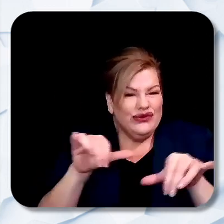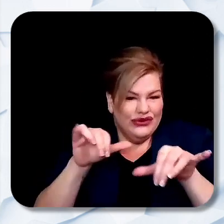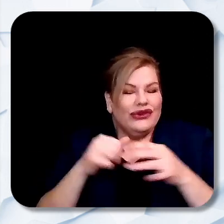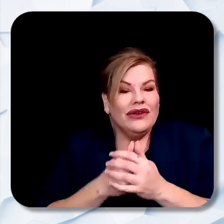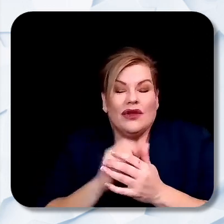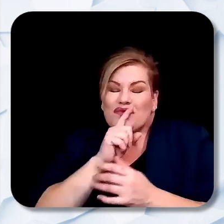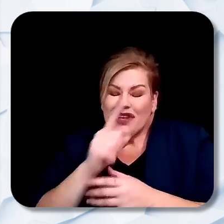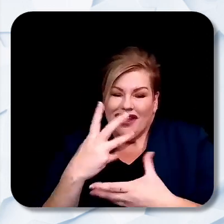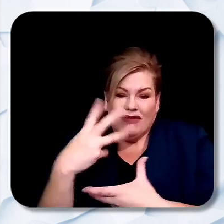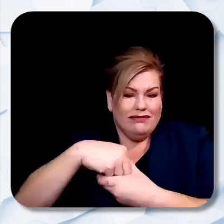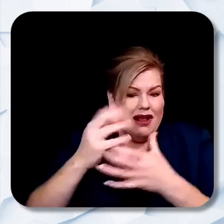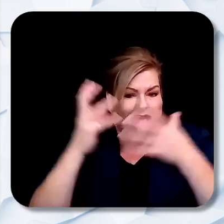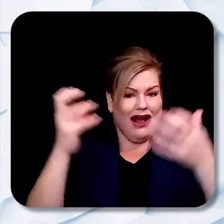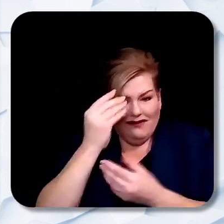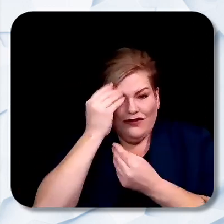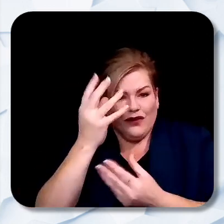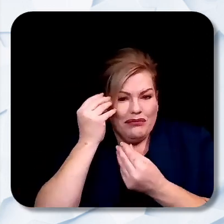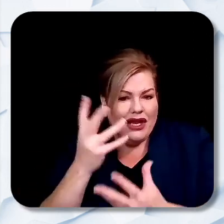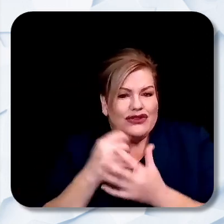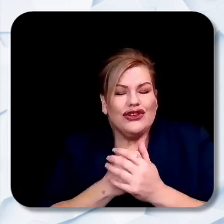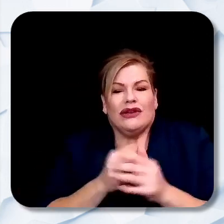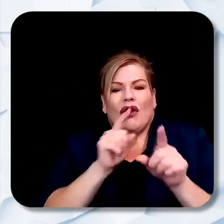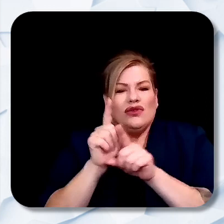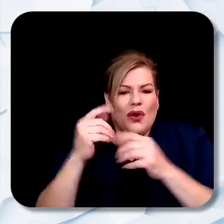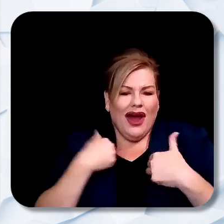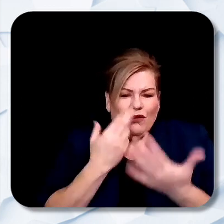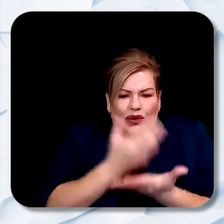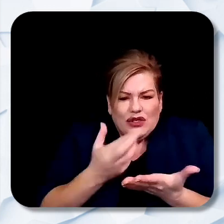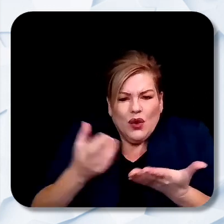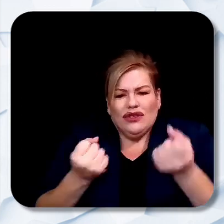but also great resources and support for our educators doing this really important work.